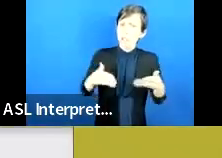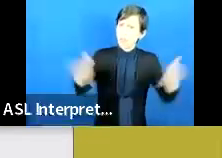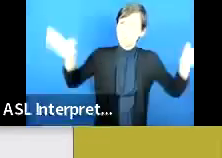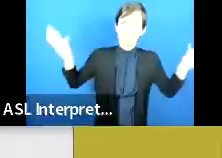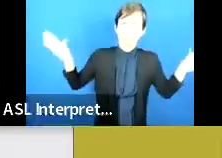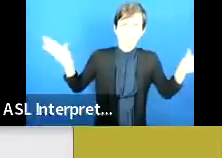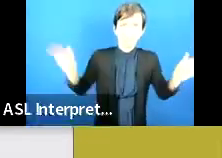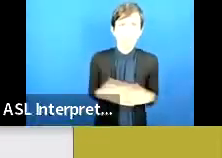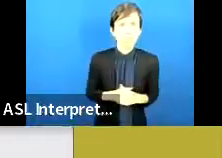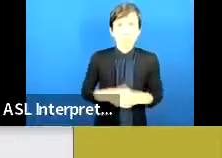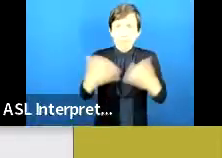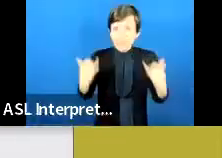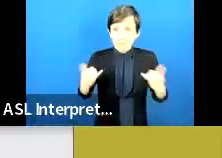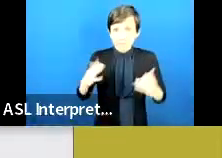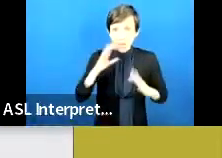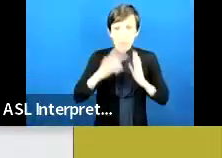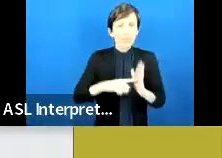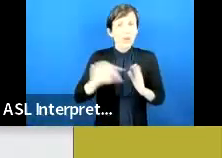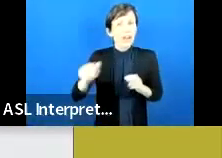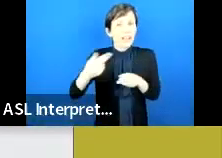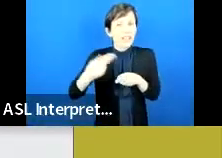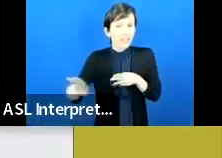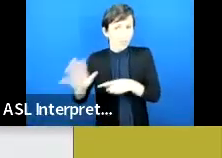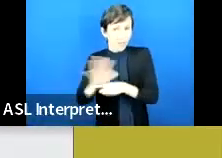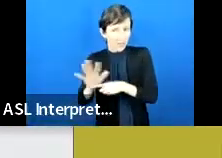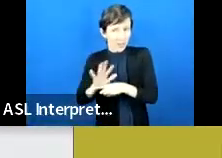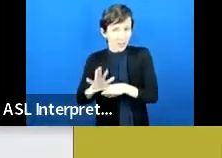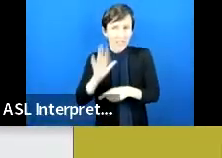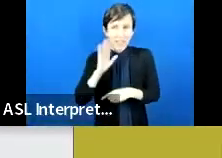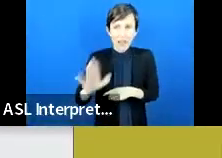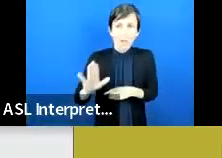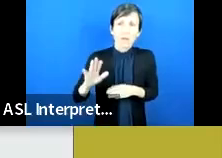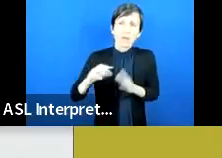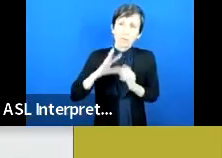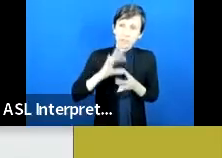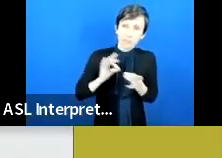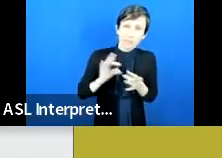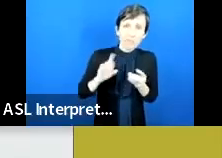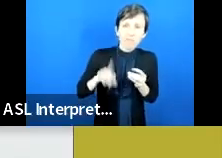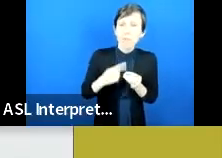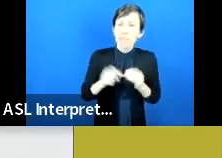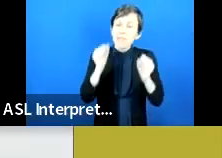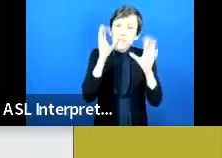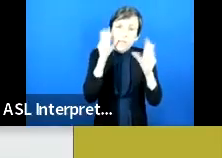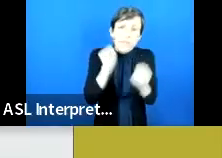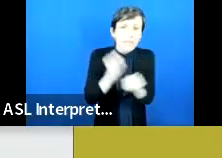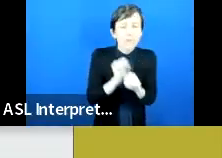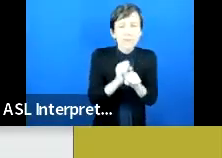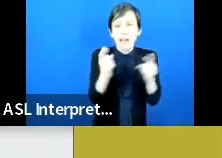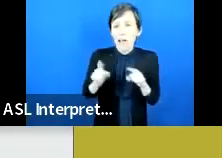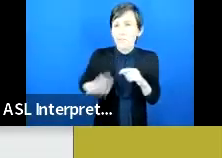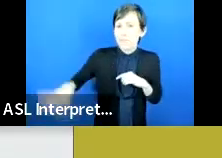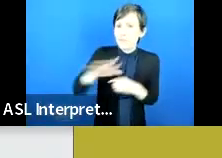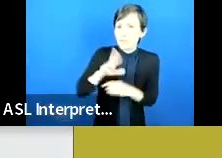Now we'll show another short video highlighting some of the other amazing work happening across our units related to our process goal.